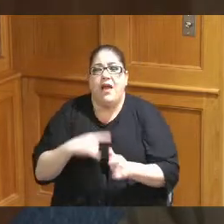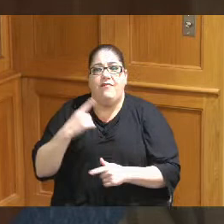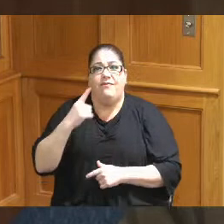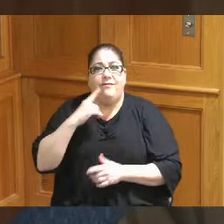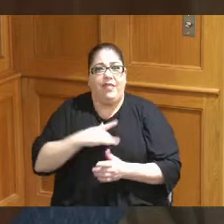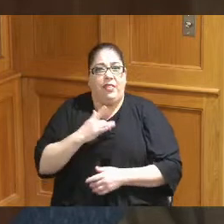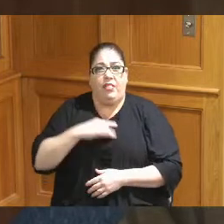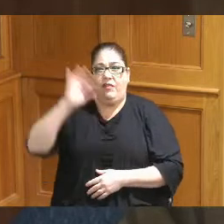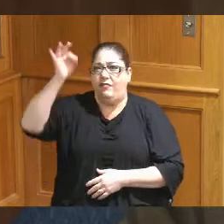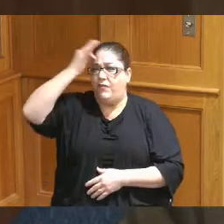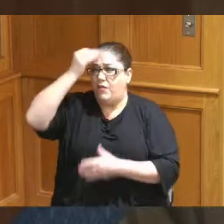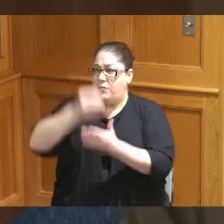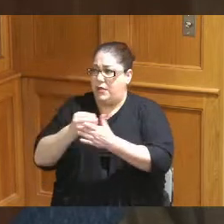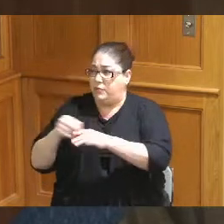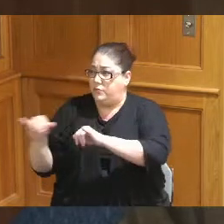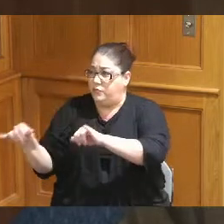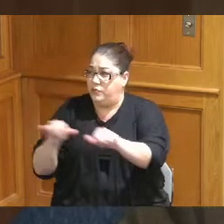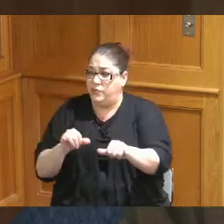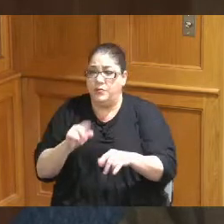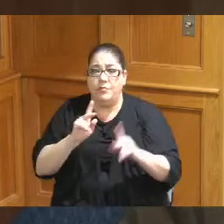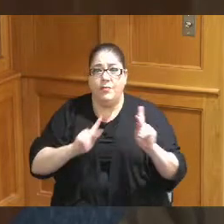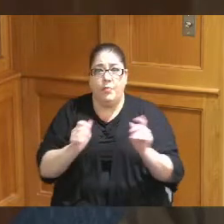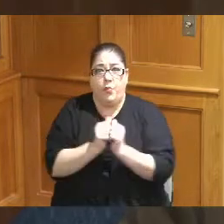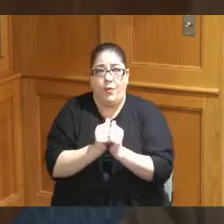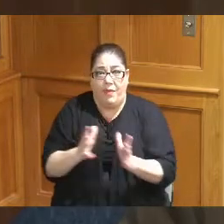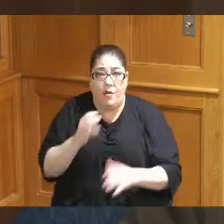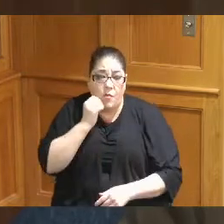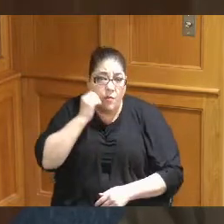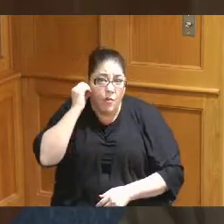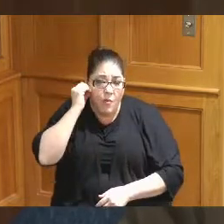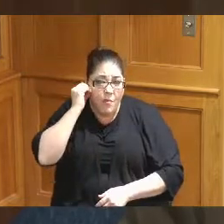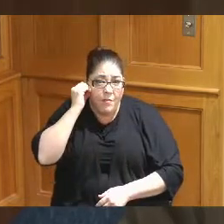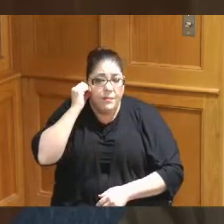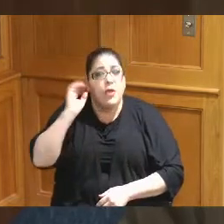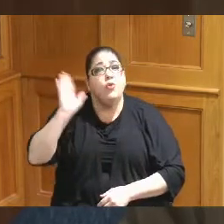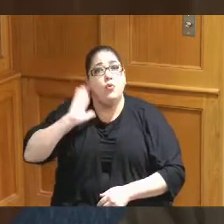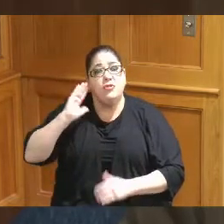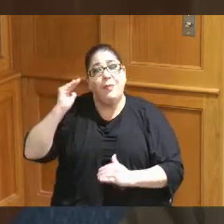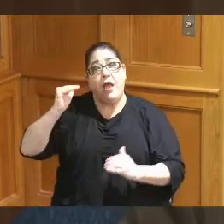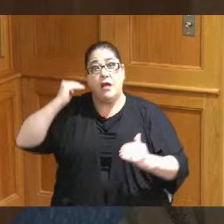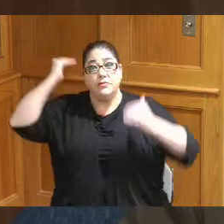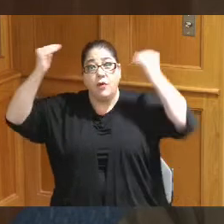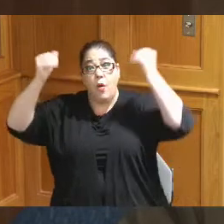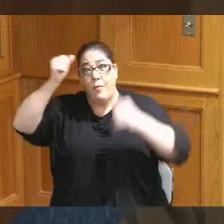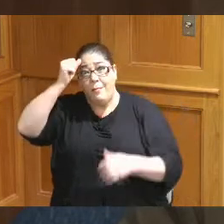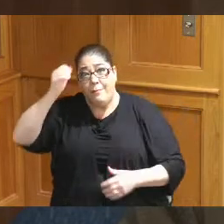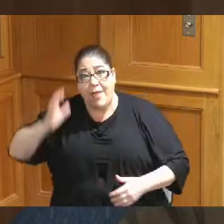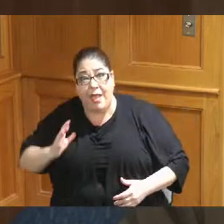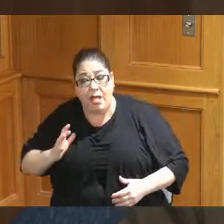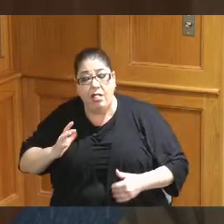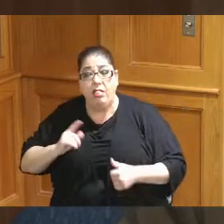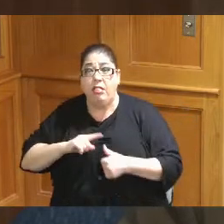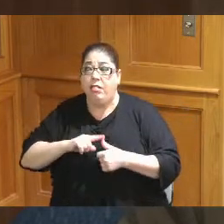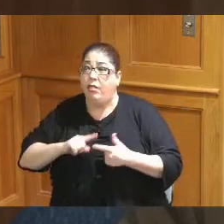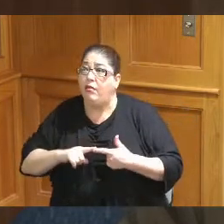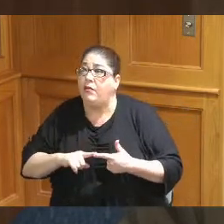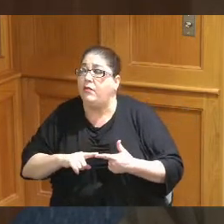money you know the homeless population used to be adult it used to be male it used to have a certain